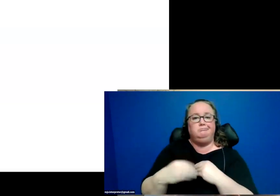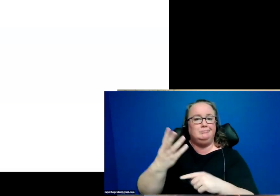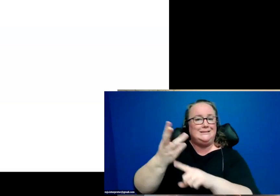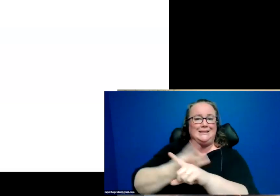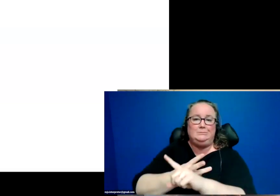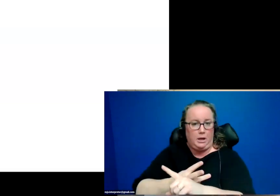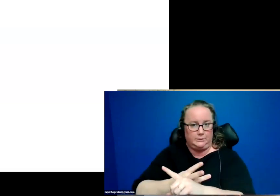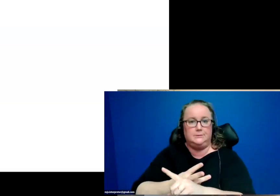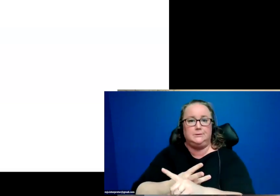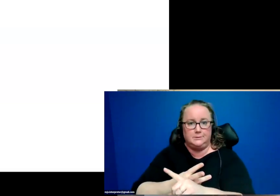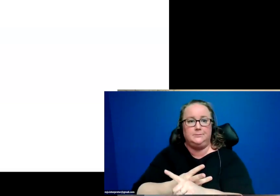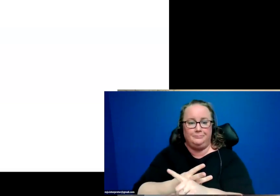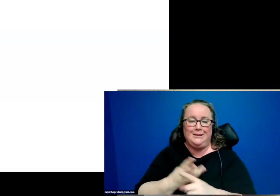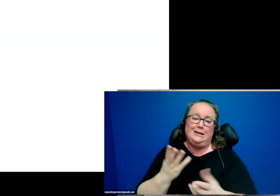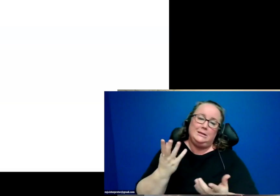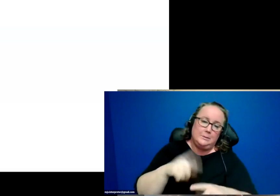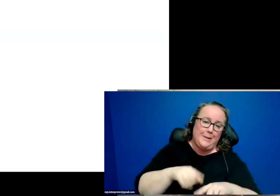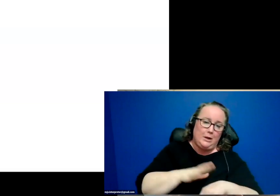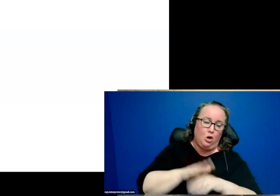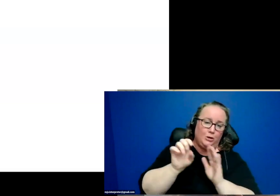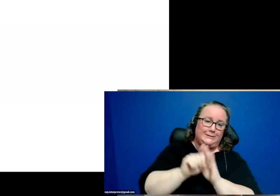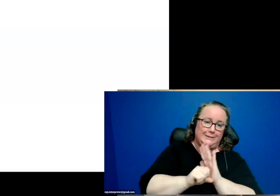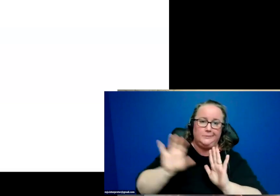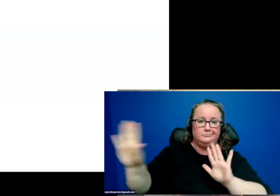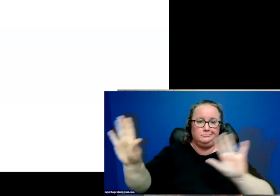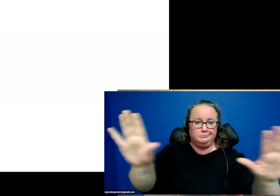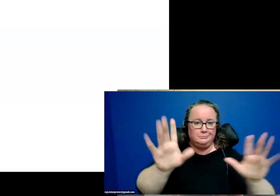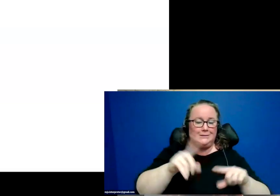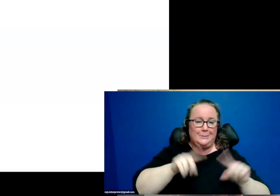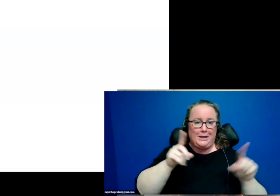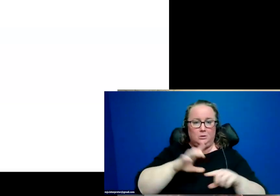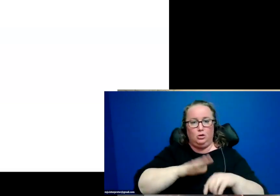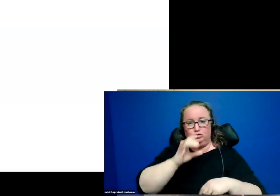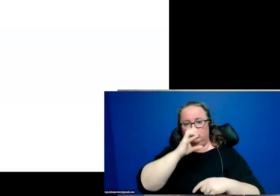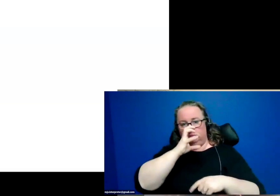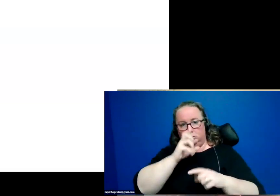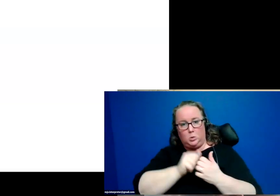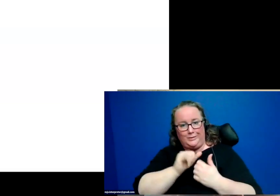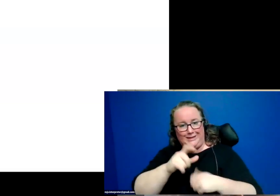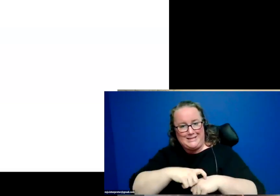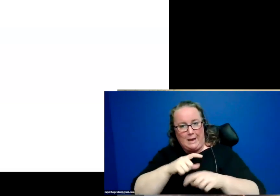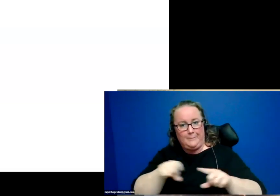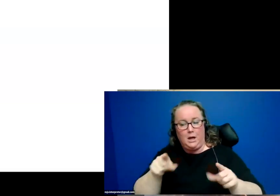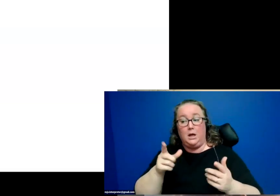Different states have different, like, strictness on the timeline piece, but you use the ADA to help